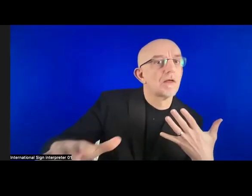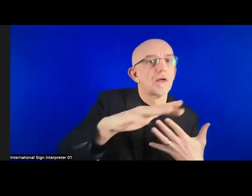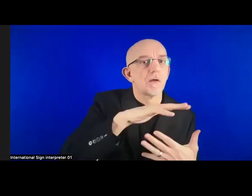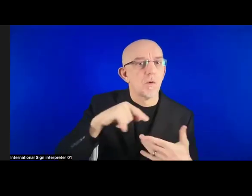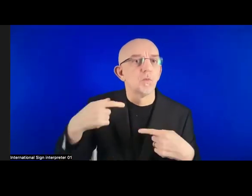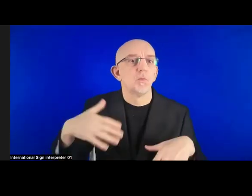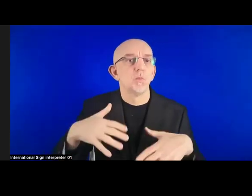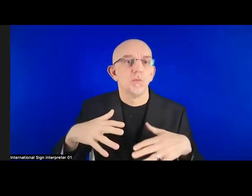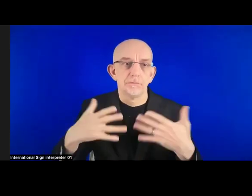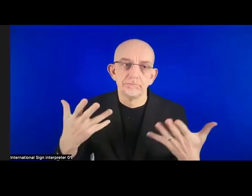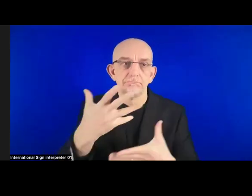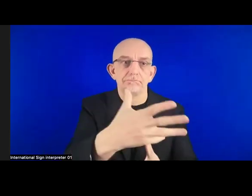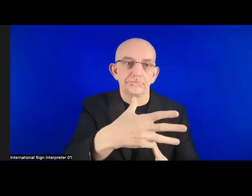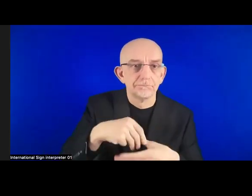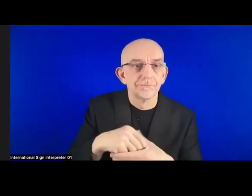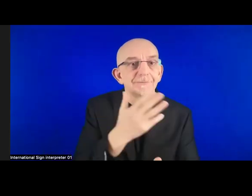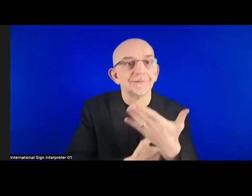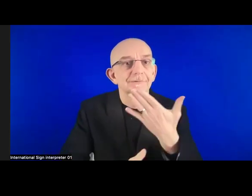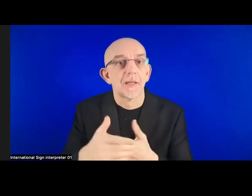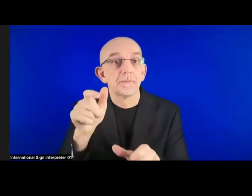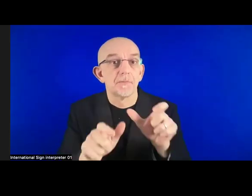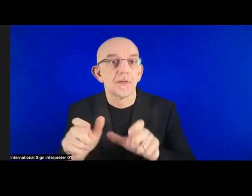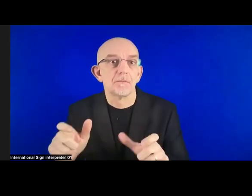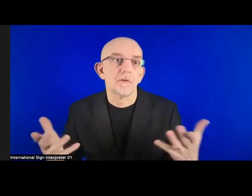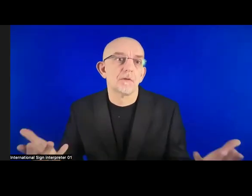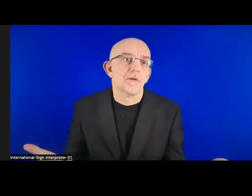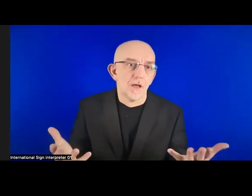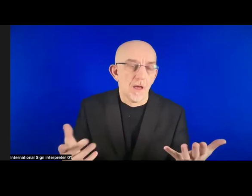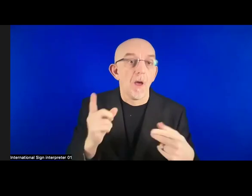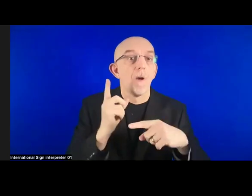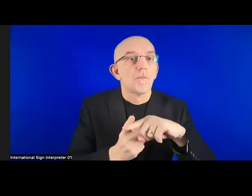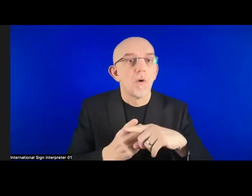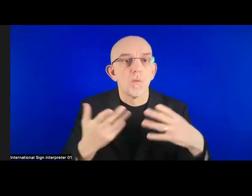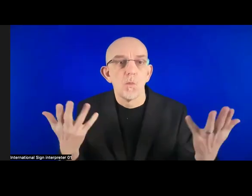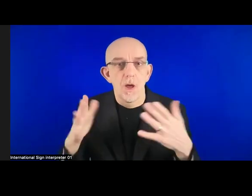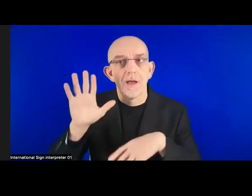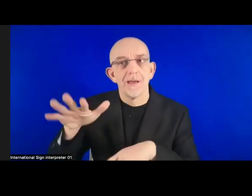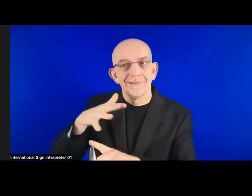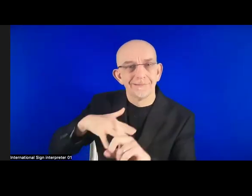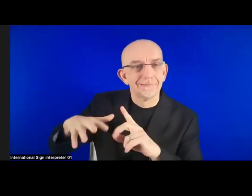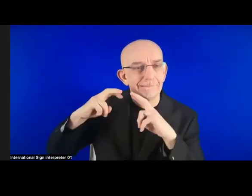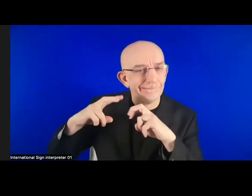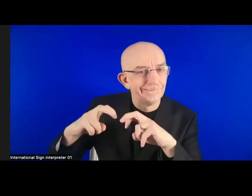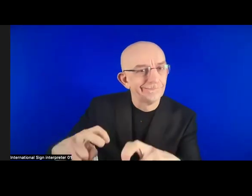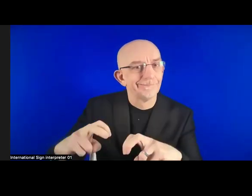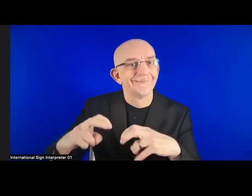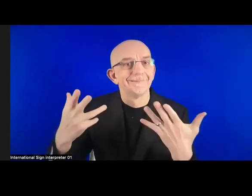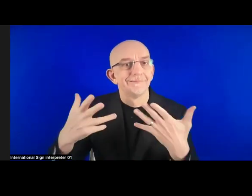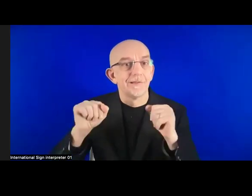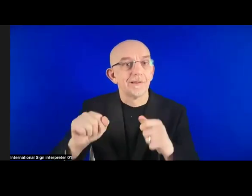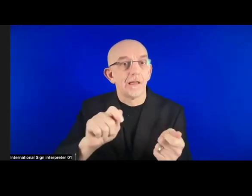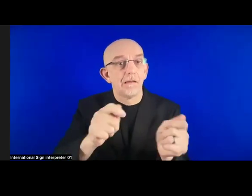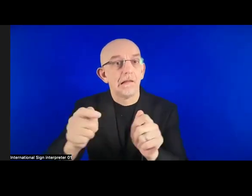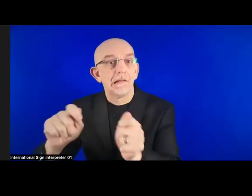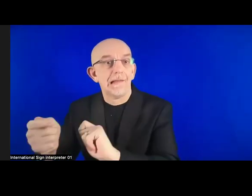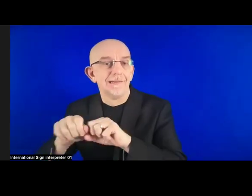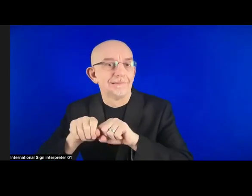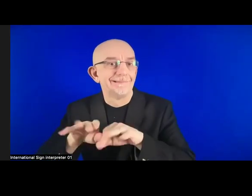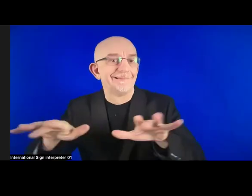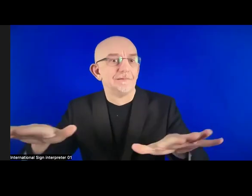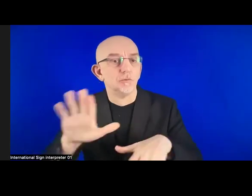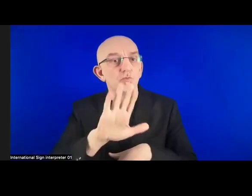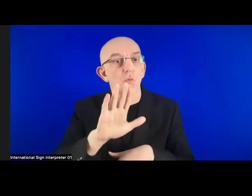impact on your career development which are also evaluated. A good idea is to review